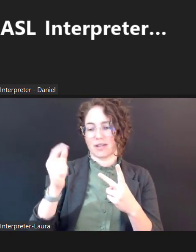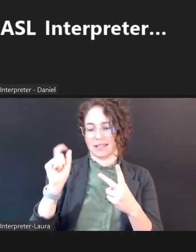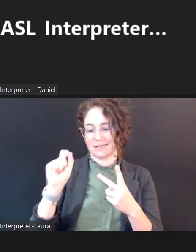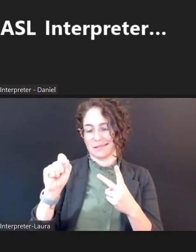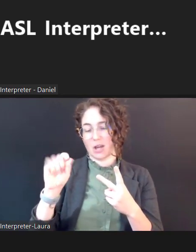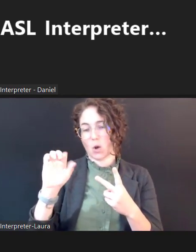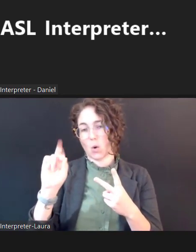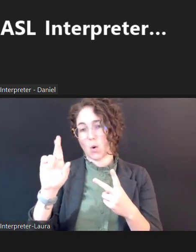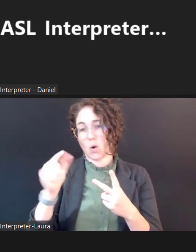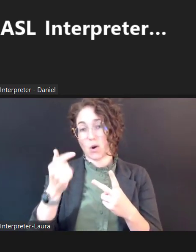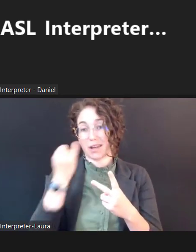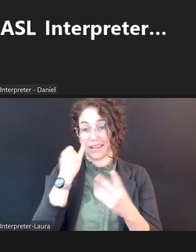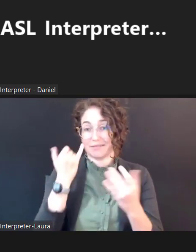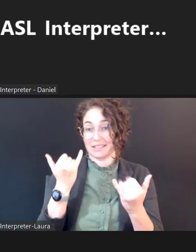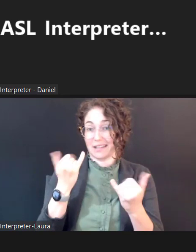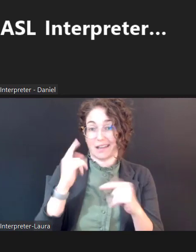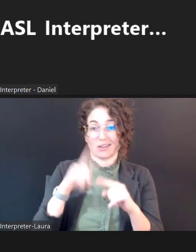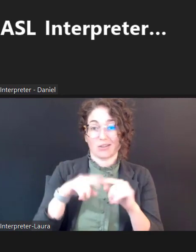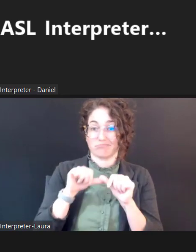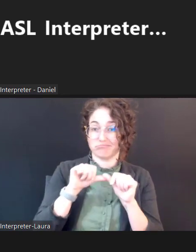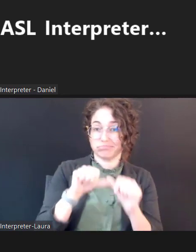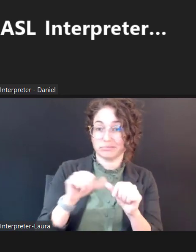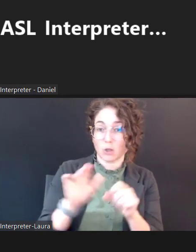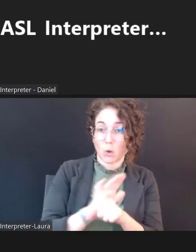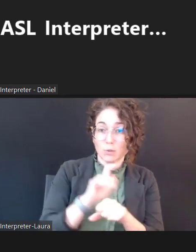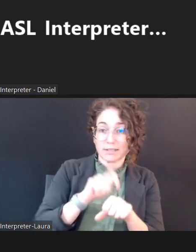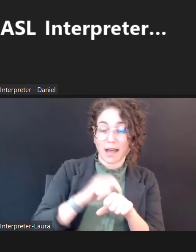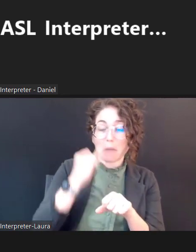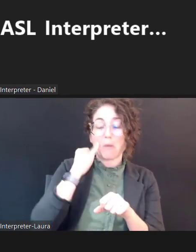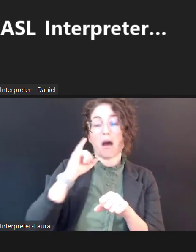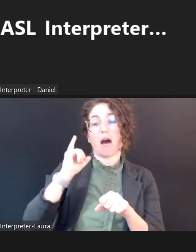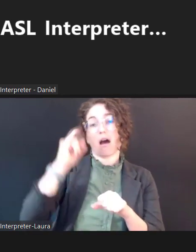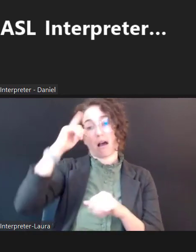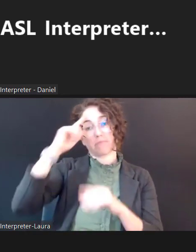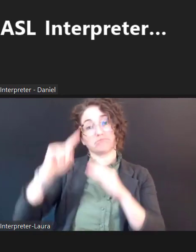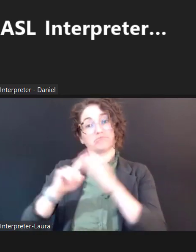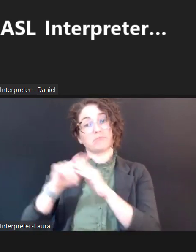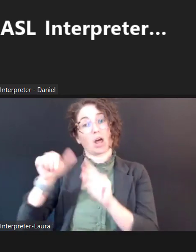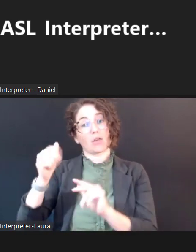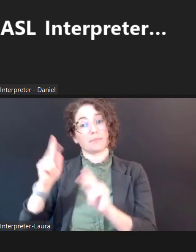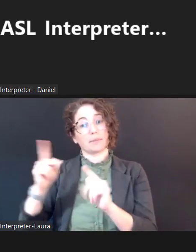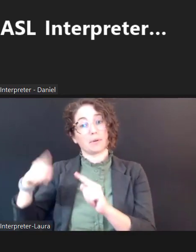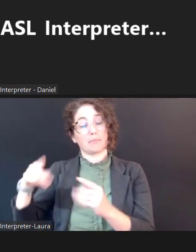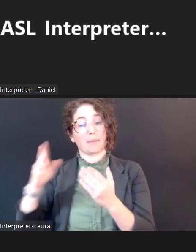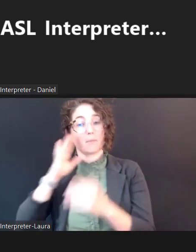folks that might benefit from the content that we're covering today